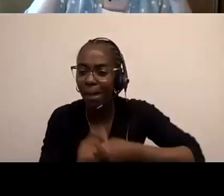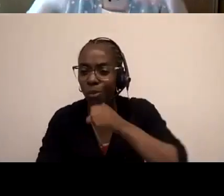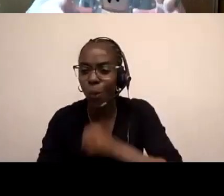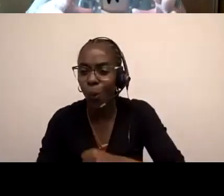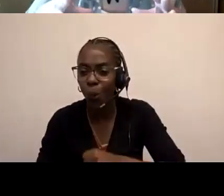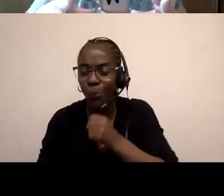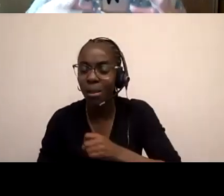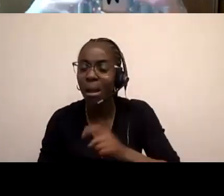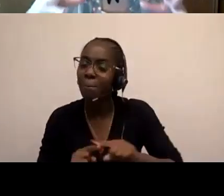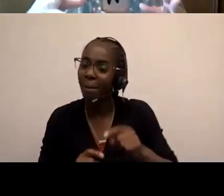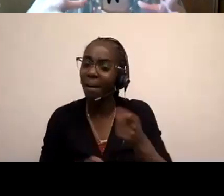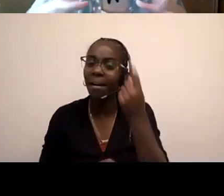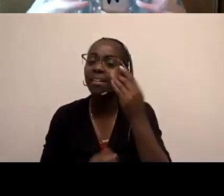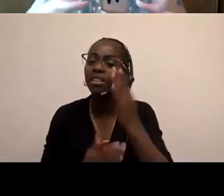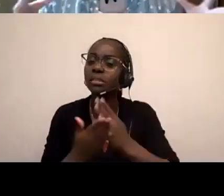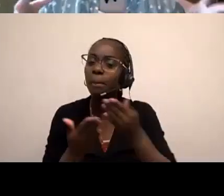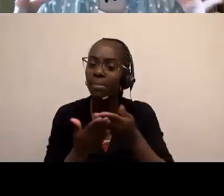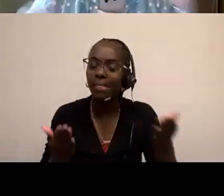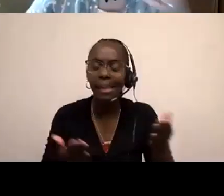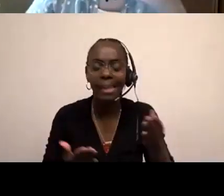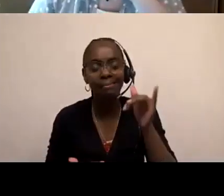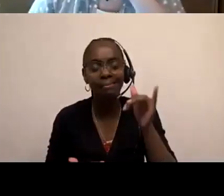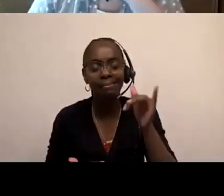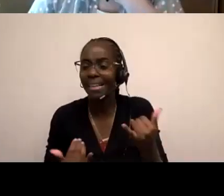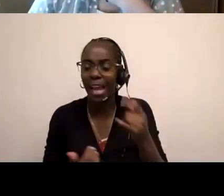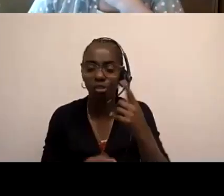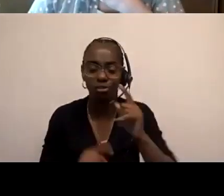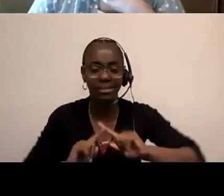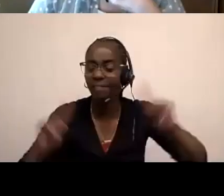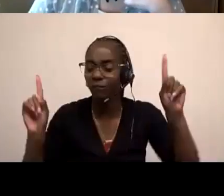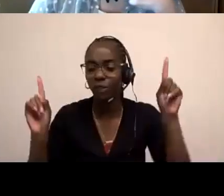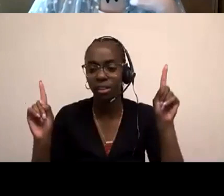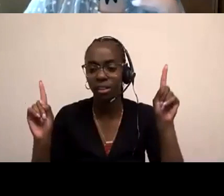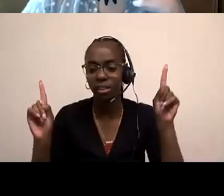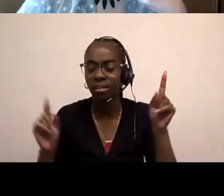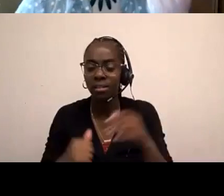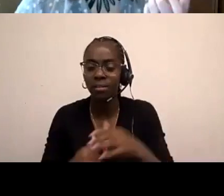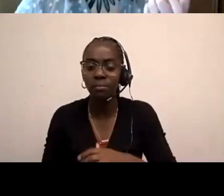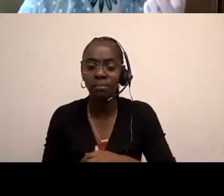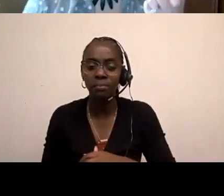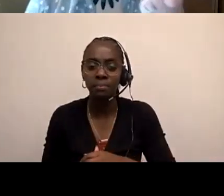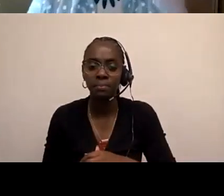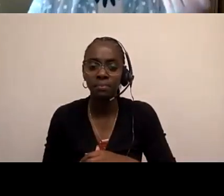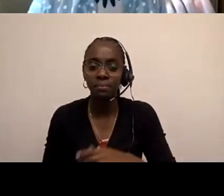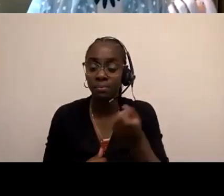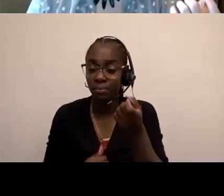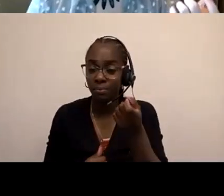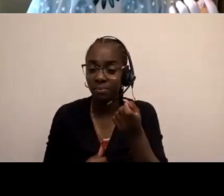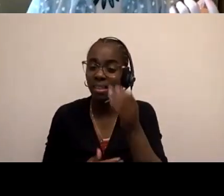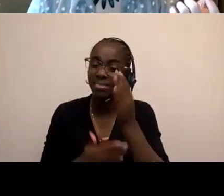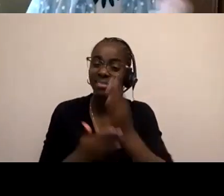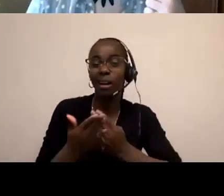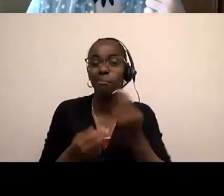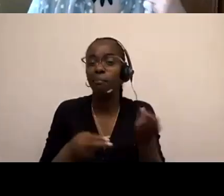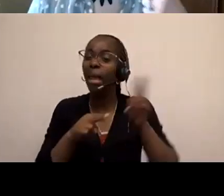THINGS RIGHT NOW THAT ARE DIFFERENT. AND ALONG WITH THAT ARE SOME INCREASED RISKS